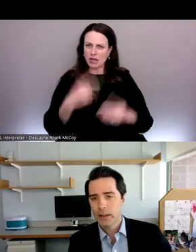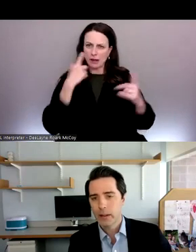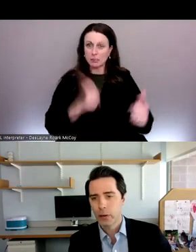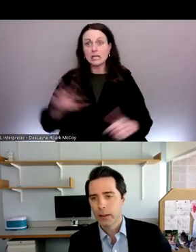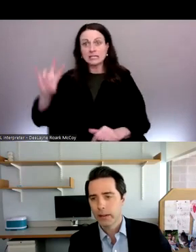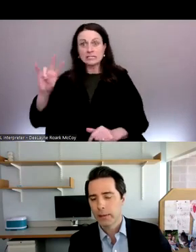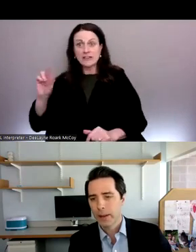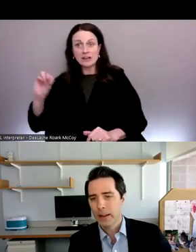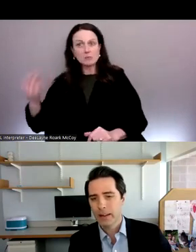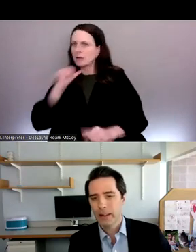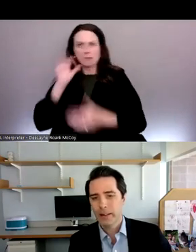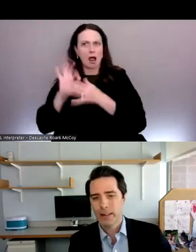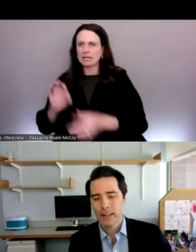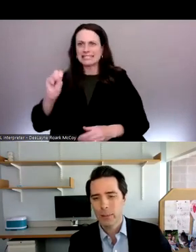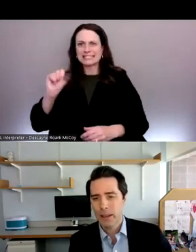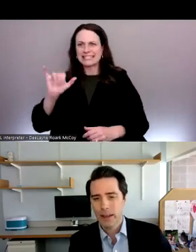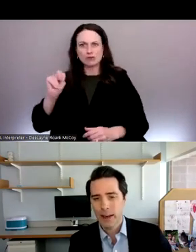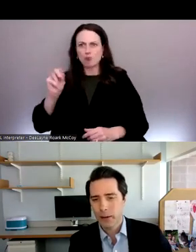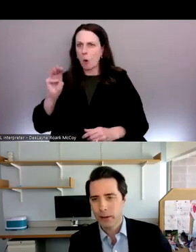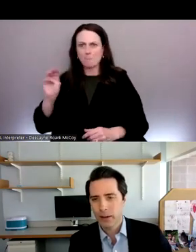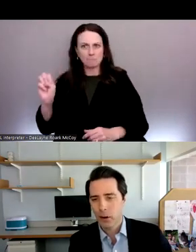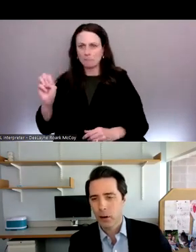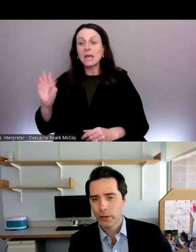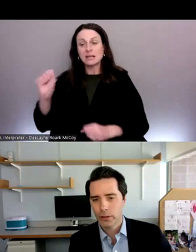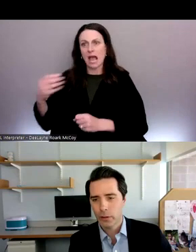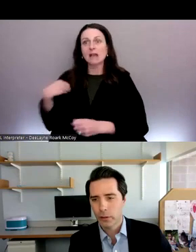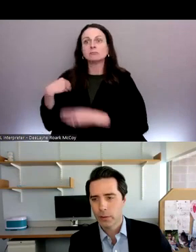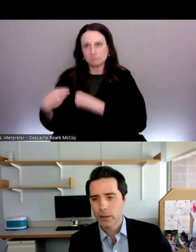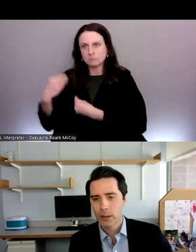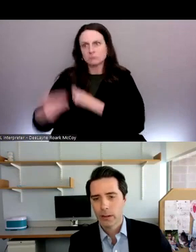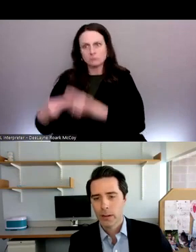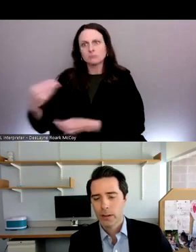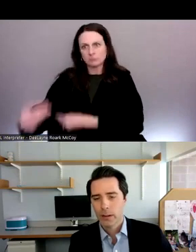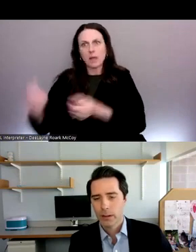non-central and this can be inherited in